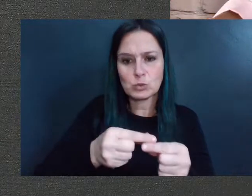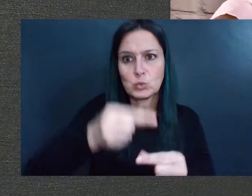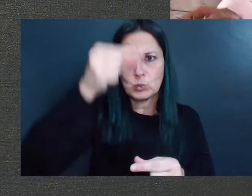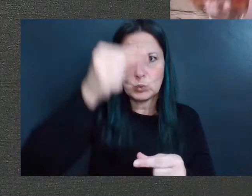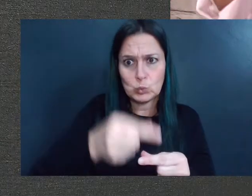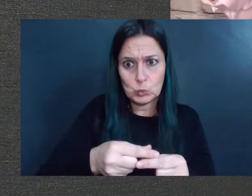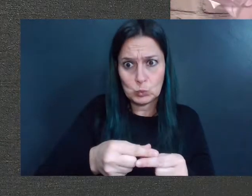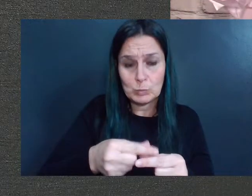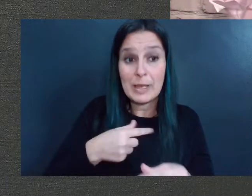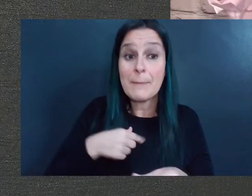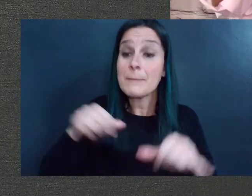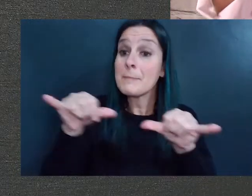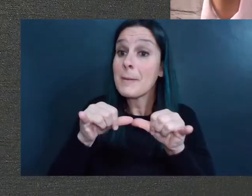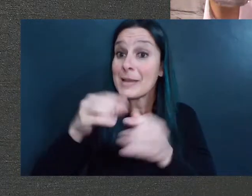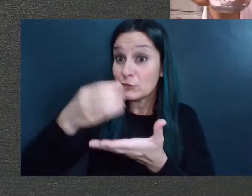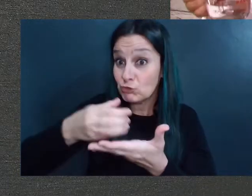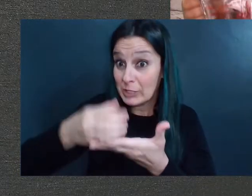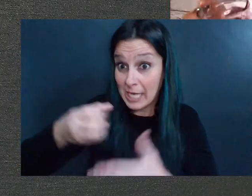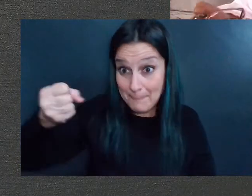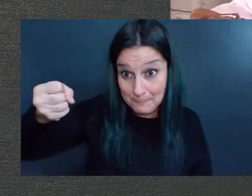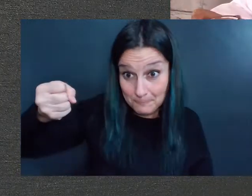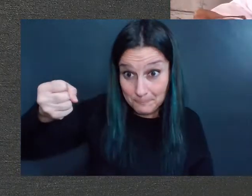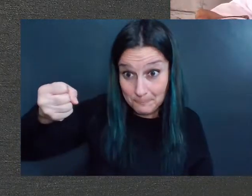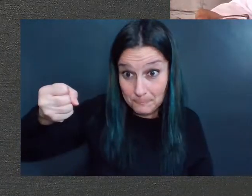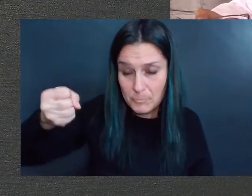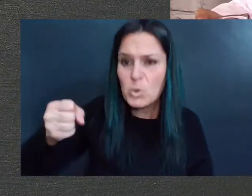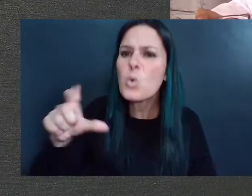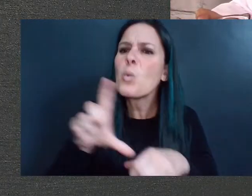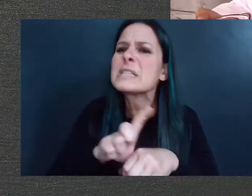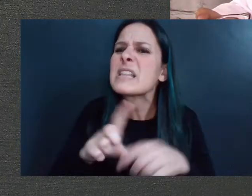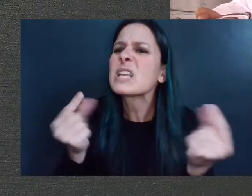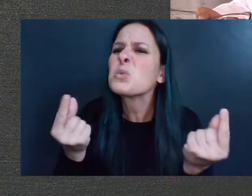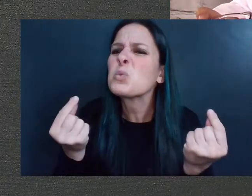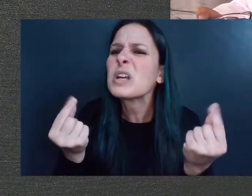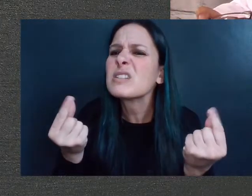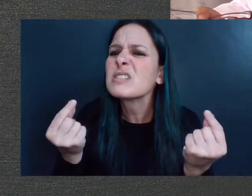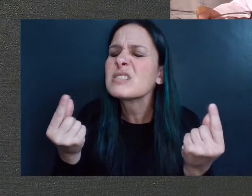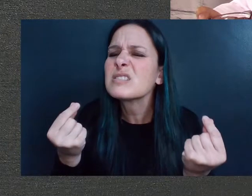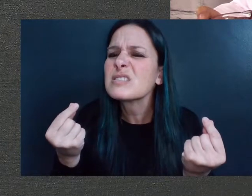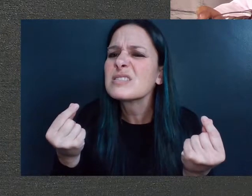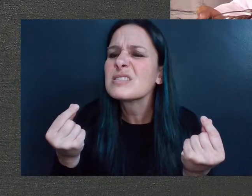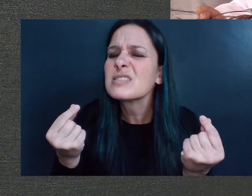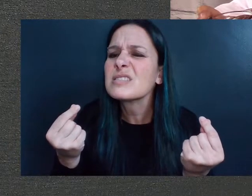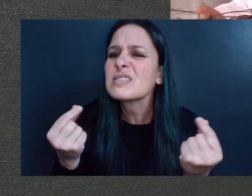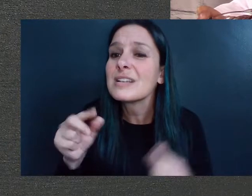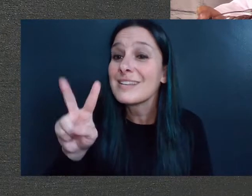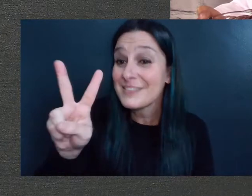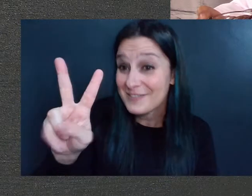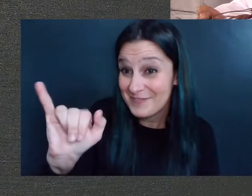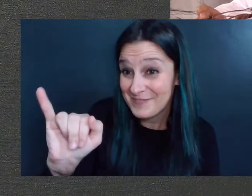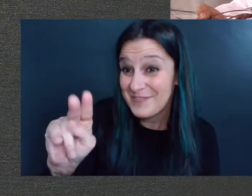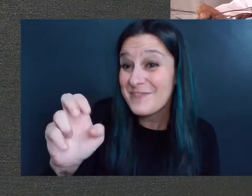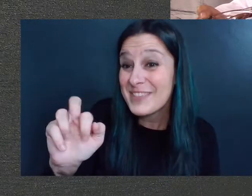My measuring cup is a solid, what's a liquid I'm using? The vinegar, right?